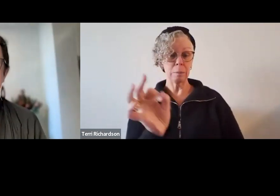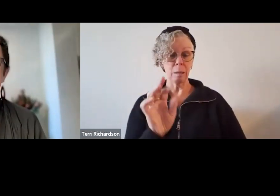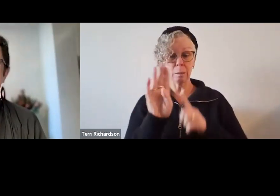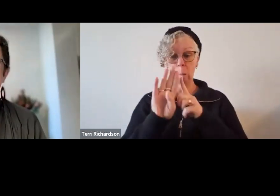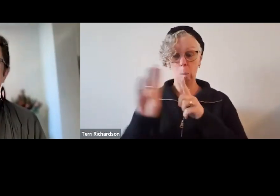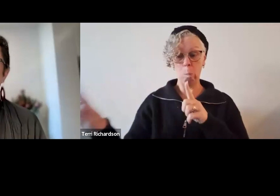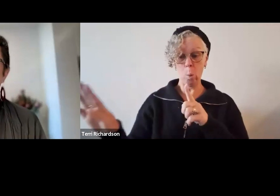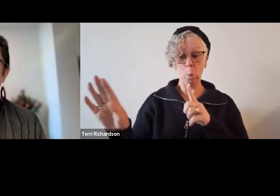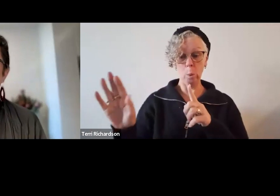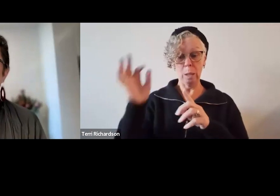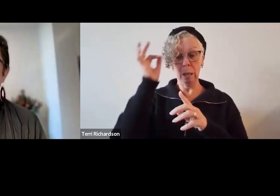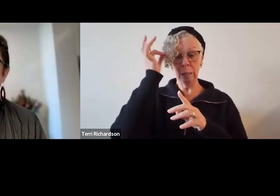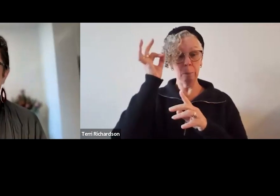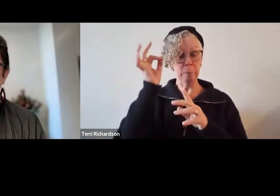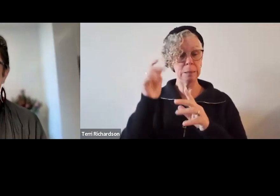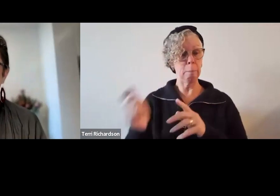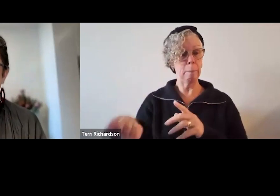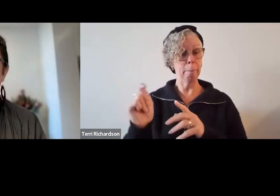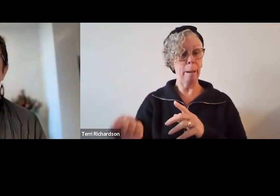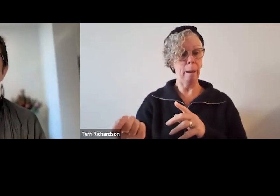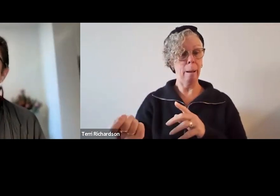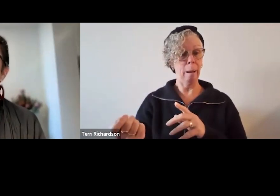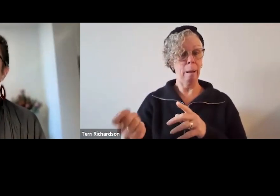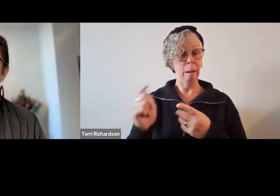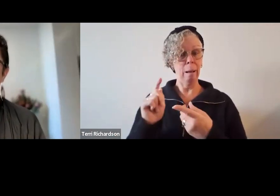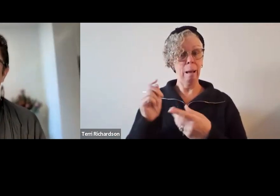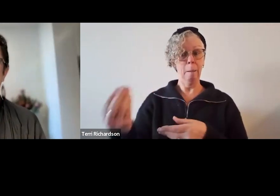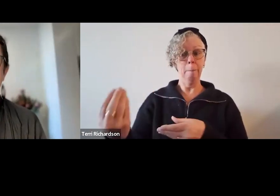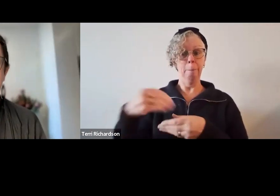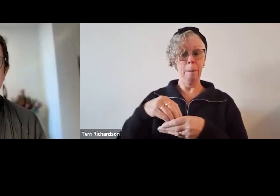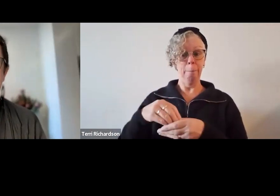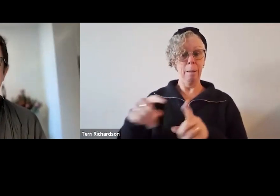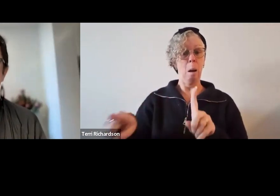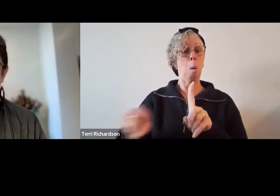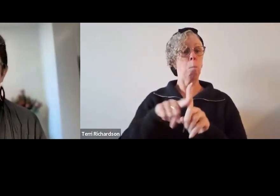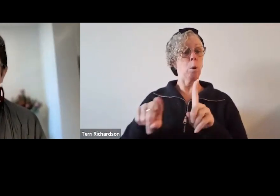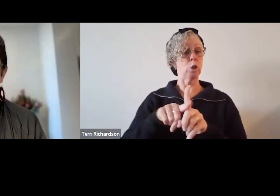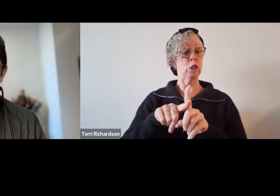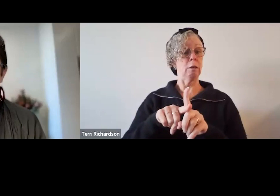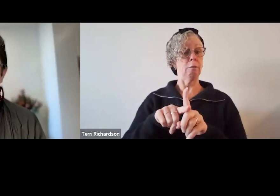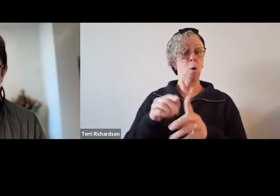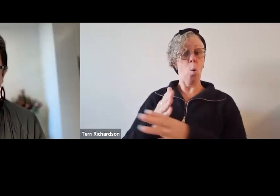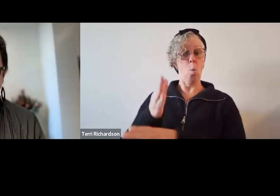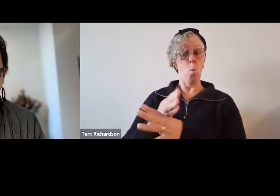were seen to be currently contributing to a positive and productive board and workplace culture most of the time,